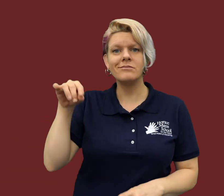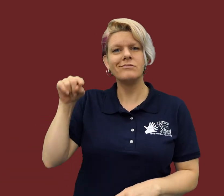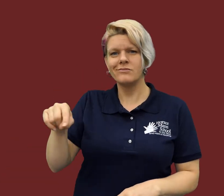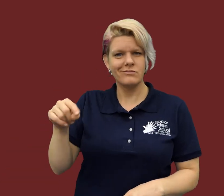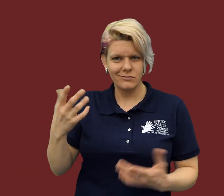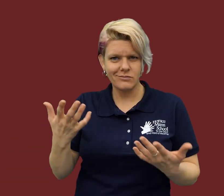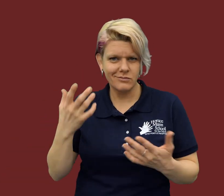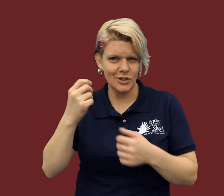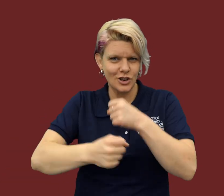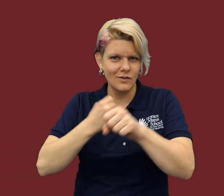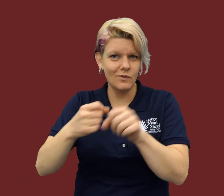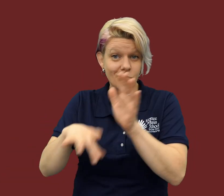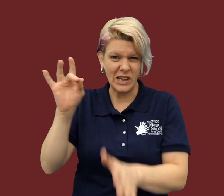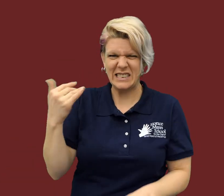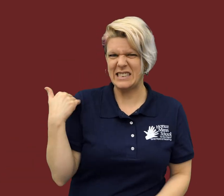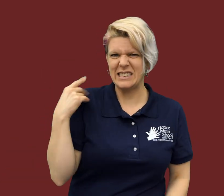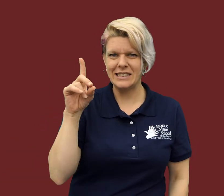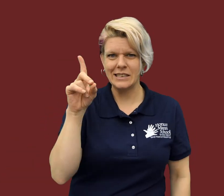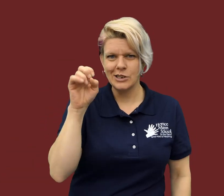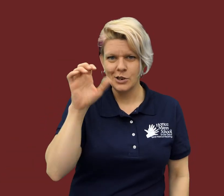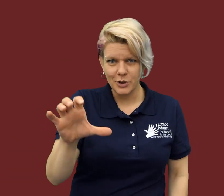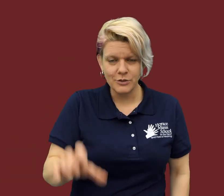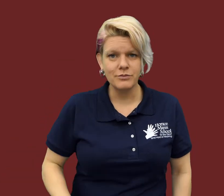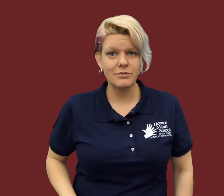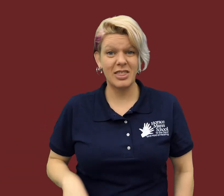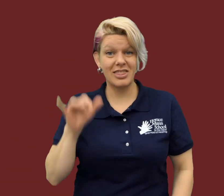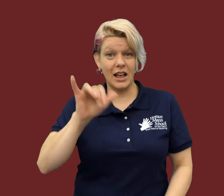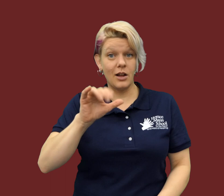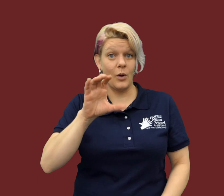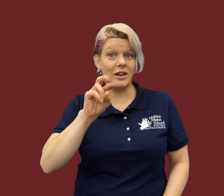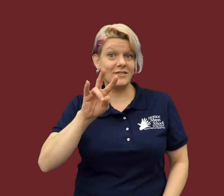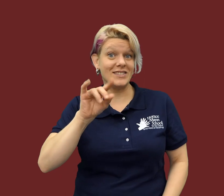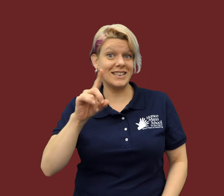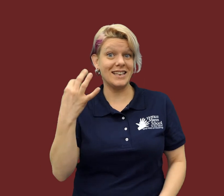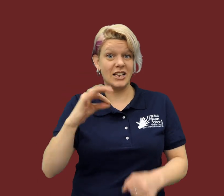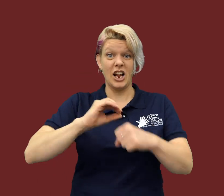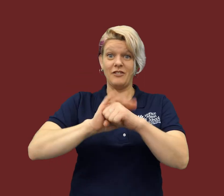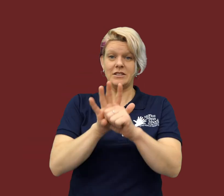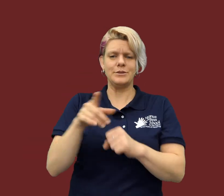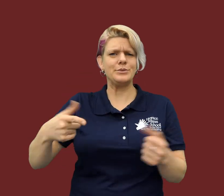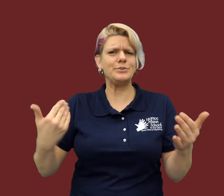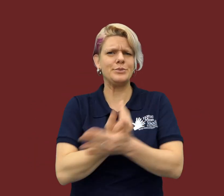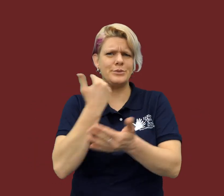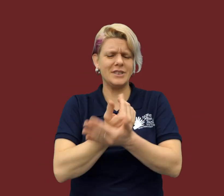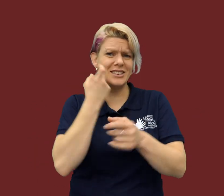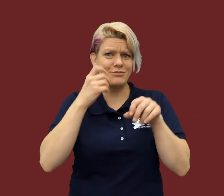and identified, in Dec 2019. However, this newly discovered virus COVID-19